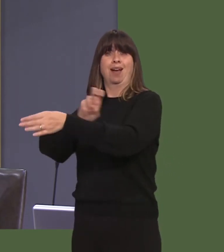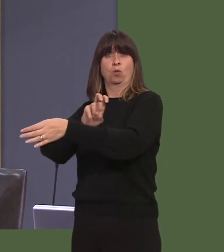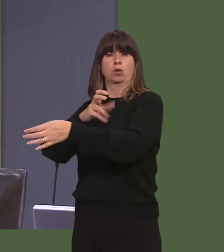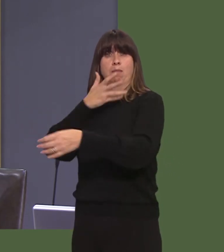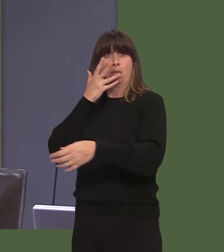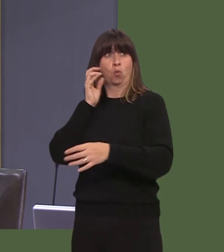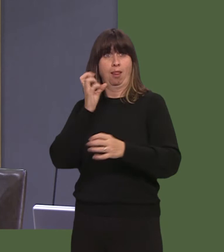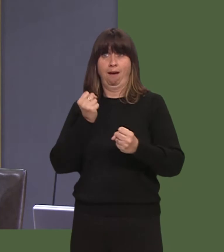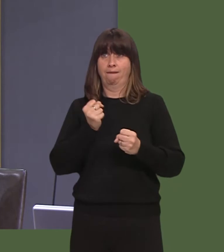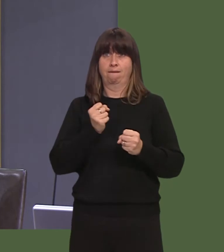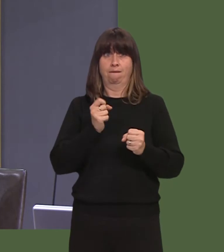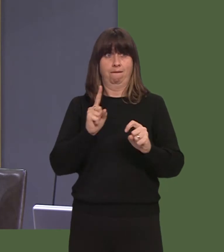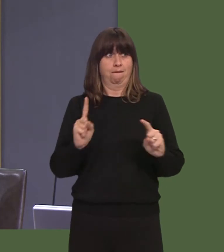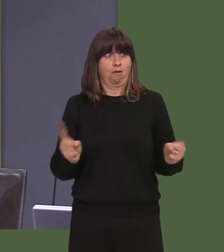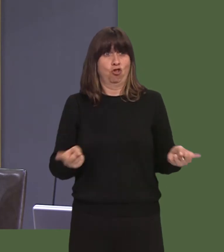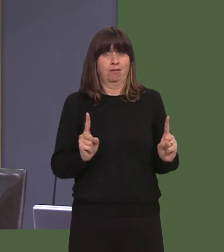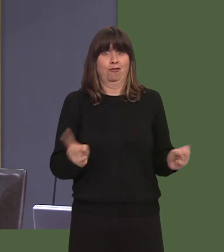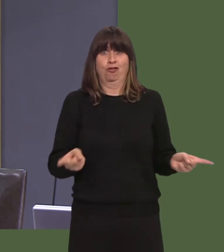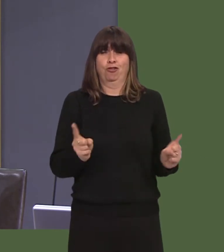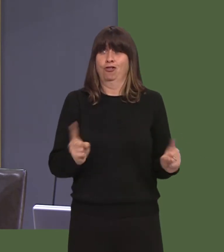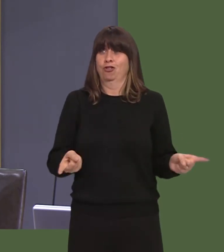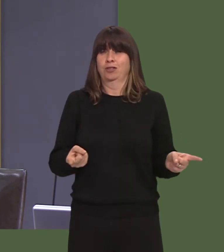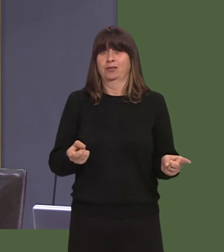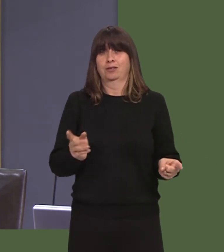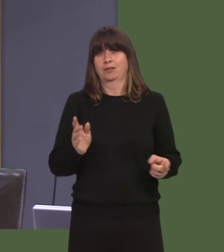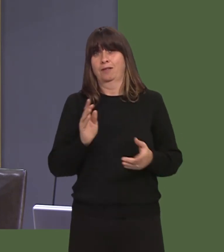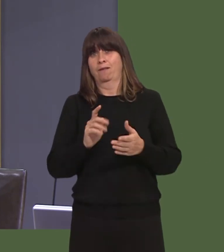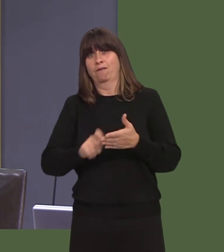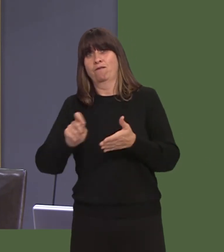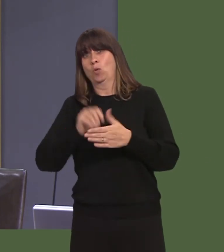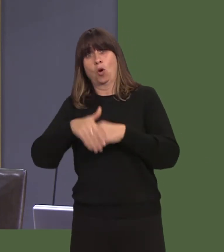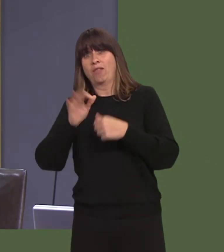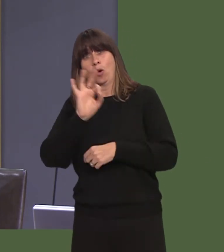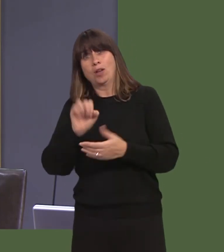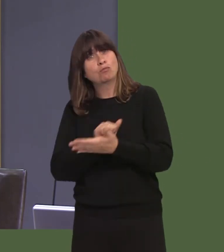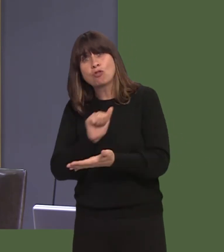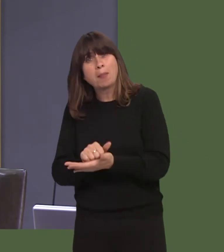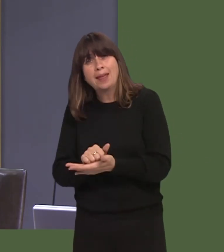no right to have a say on that question properly.